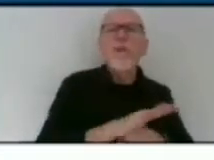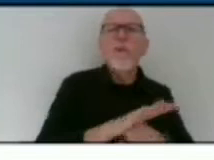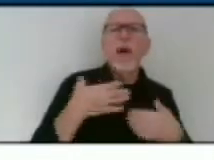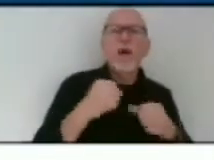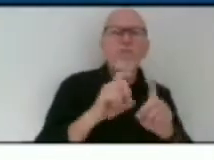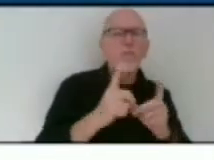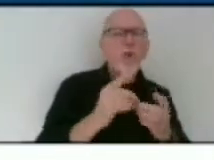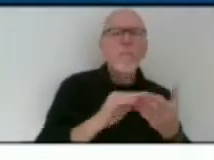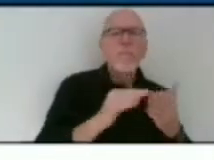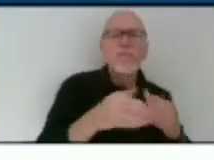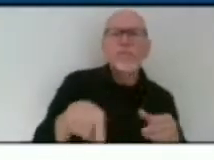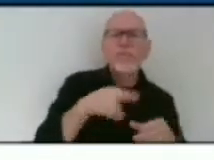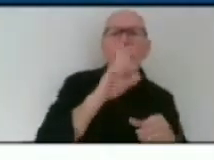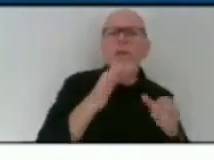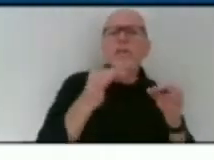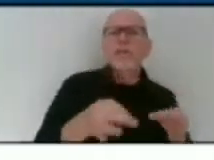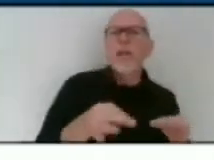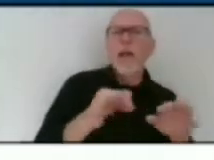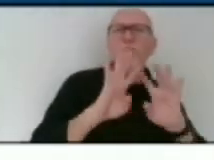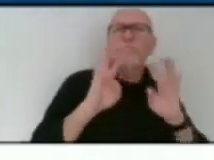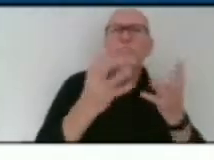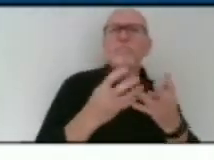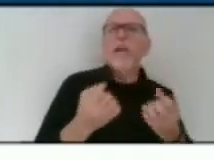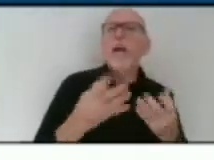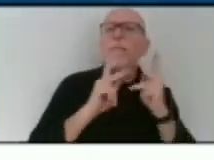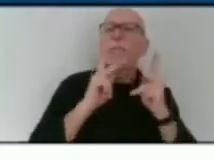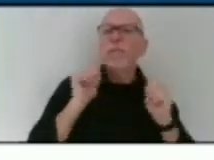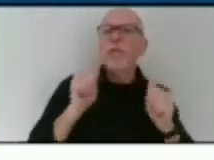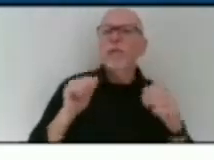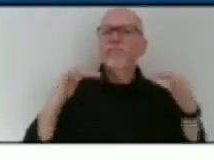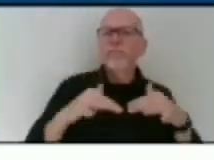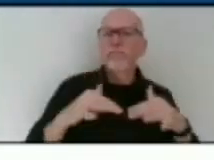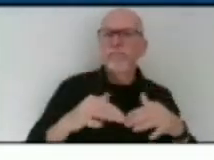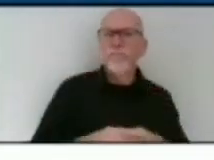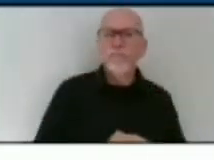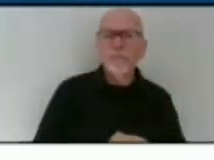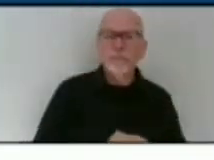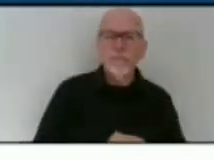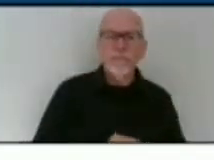determine the stadium capacity. The essay will work with the Marion County